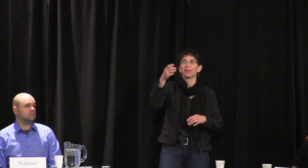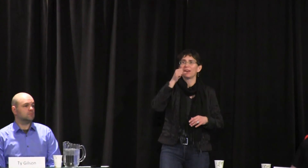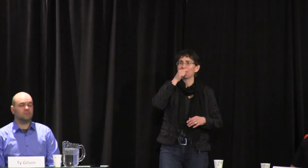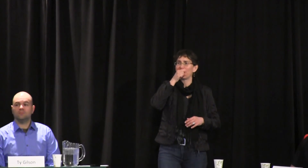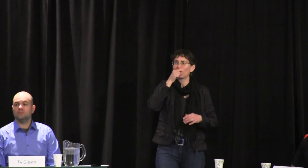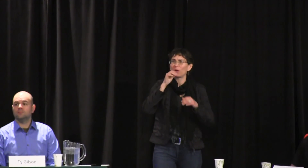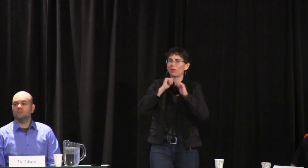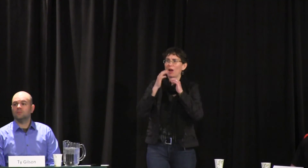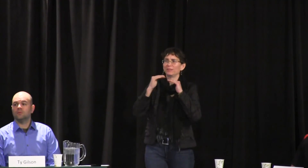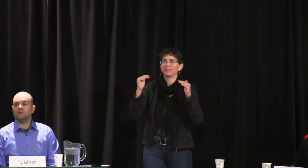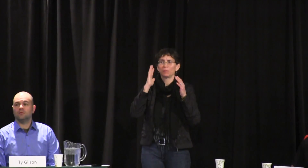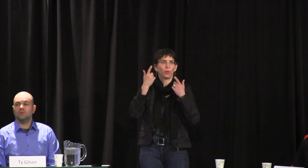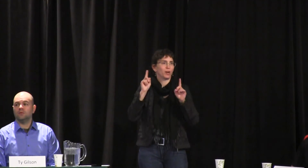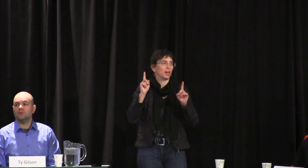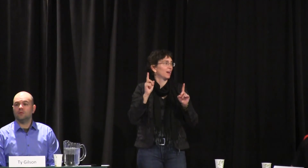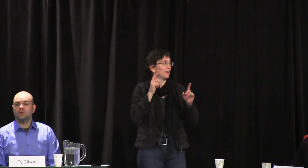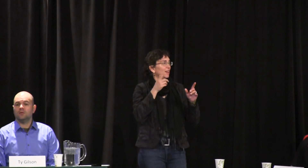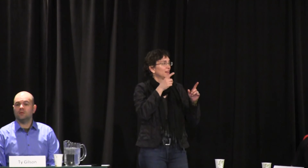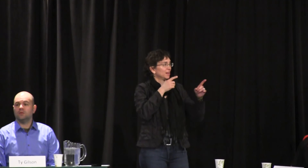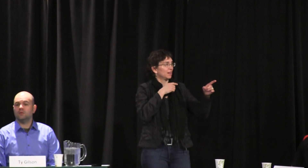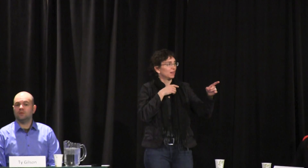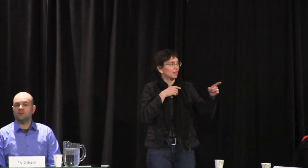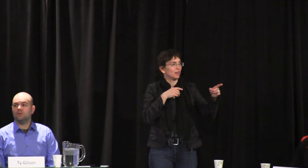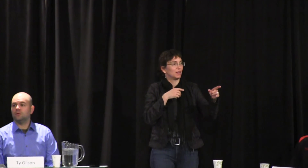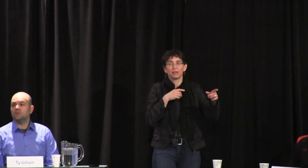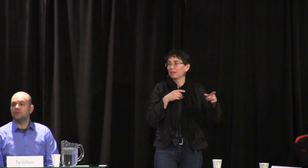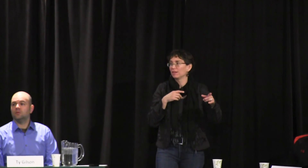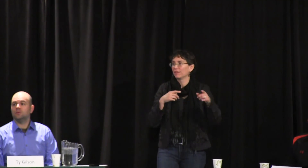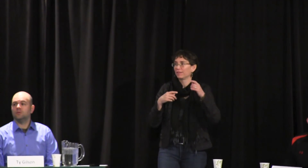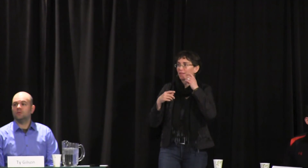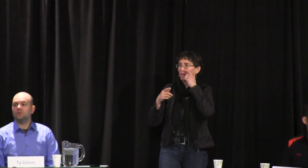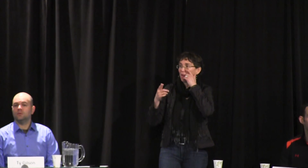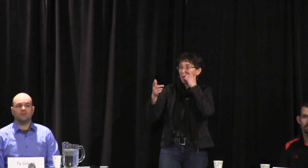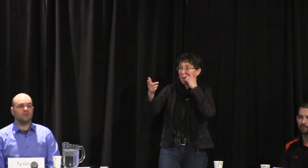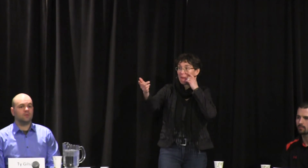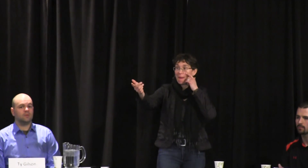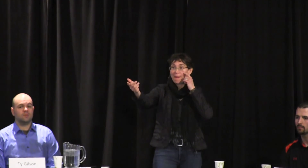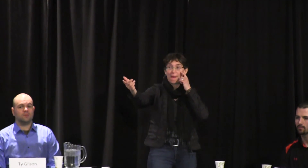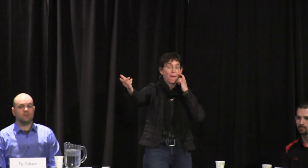we just have a couple minutes for questions. I'm not sure how this is gonna work. Can we get a microphone for audience members?